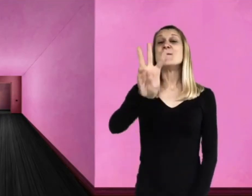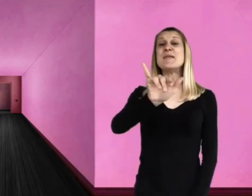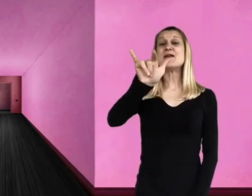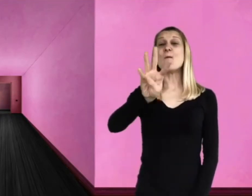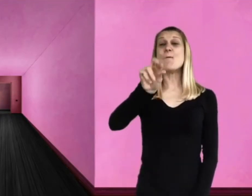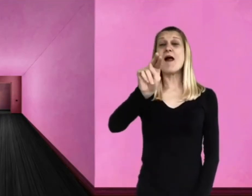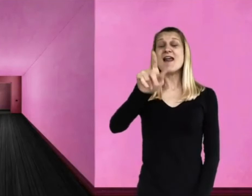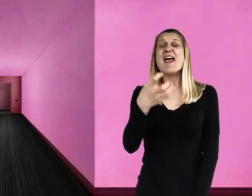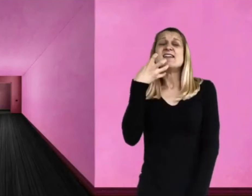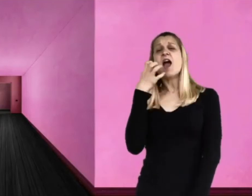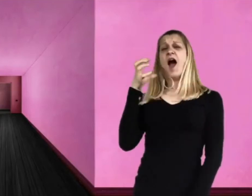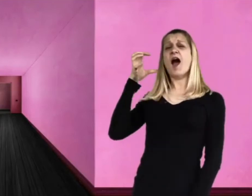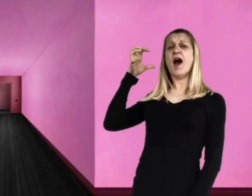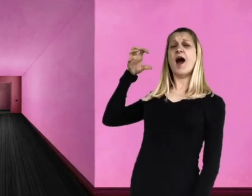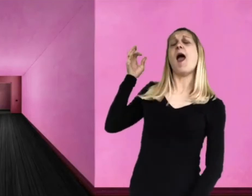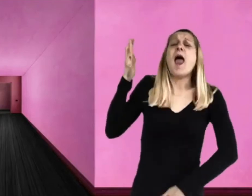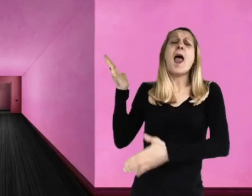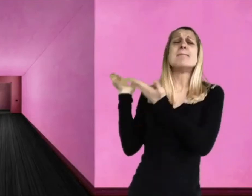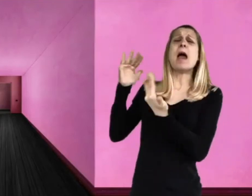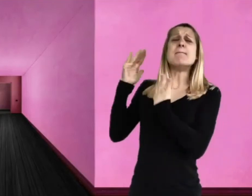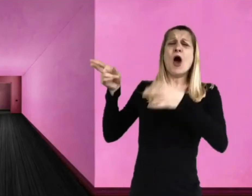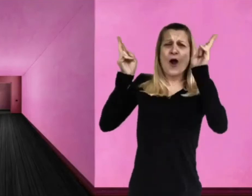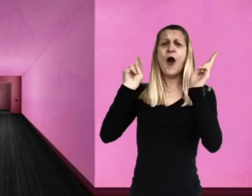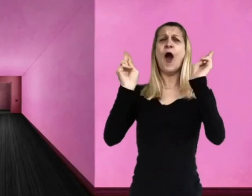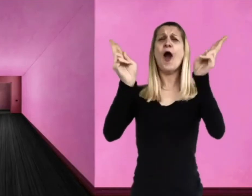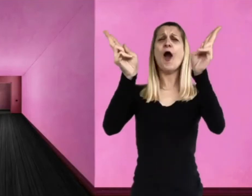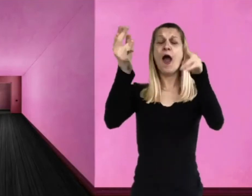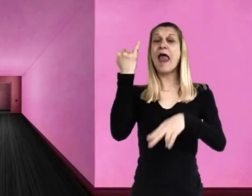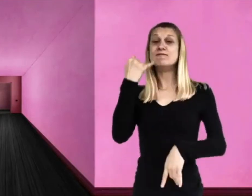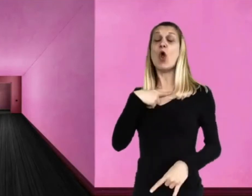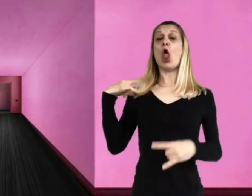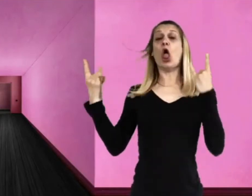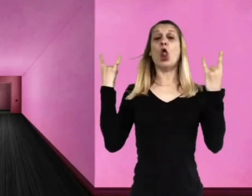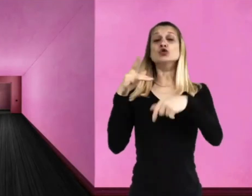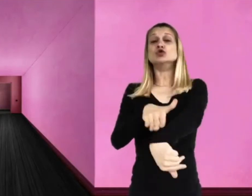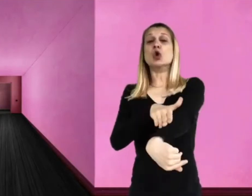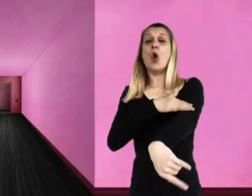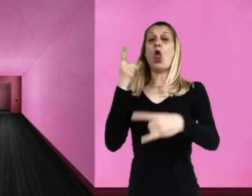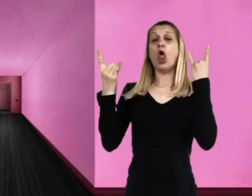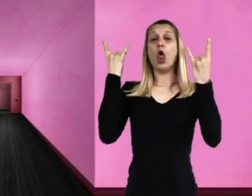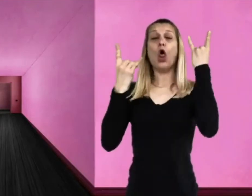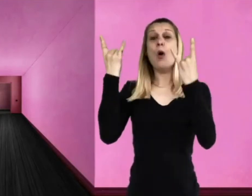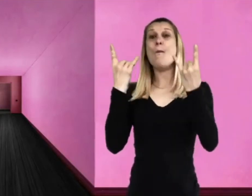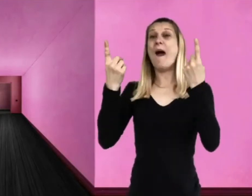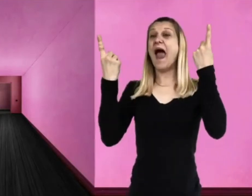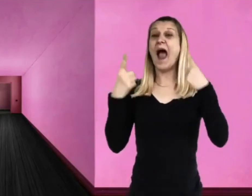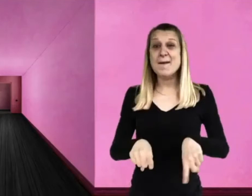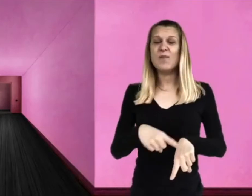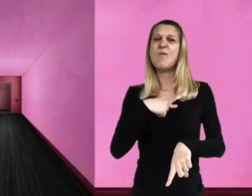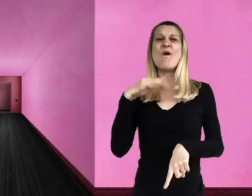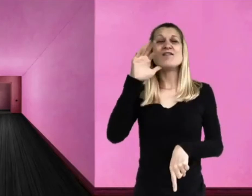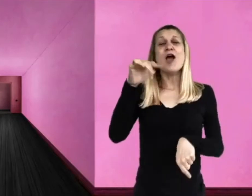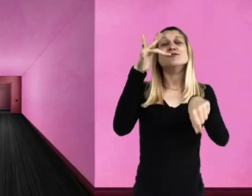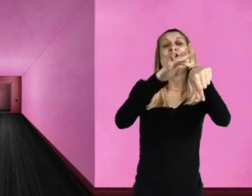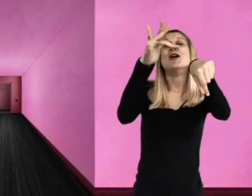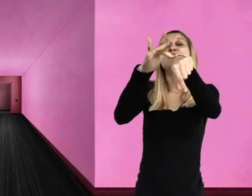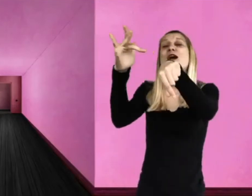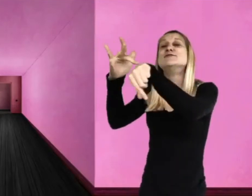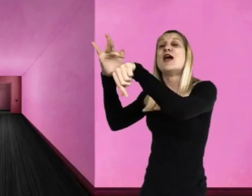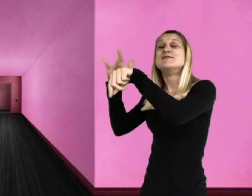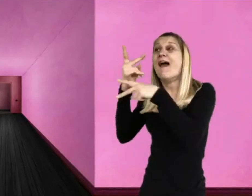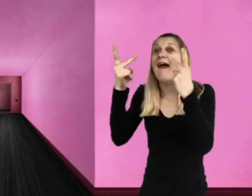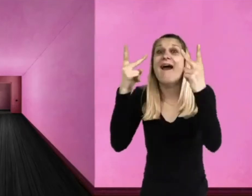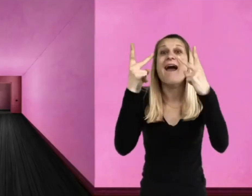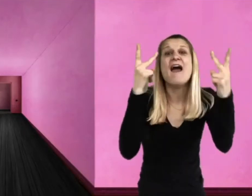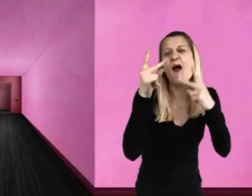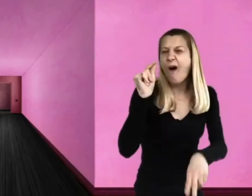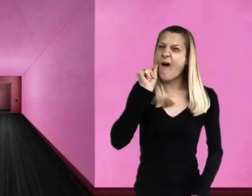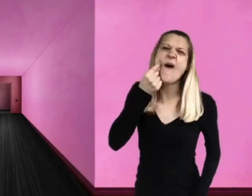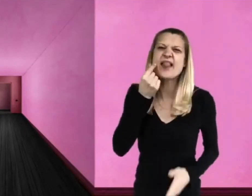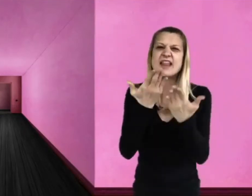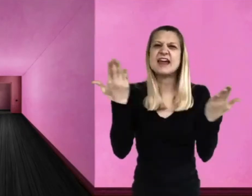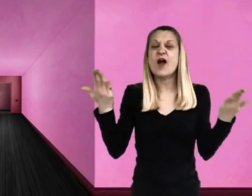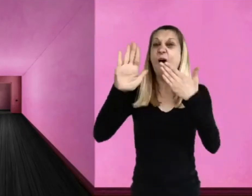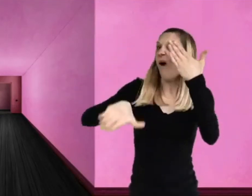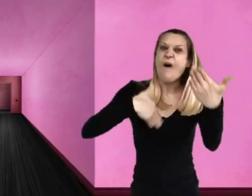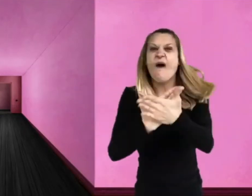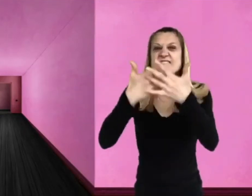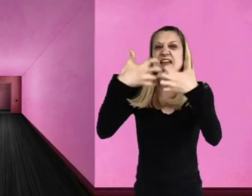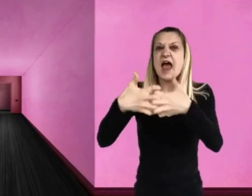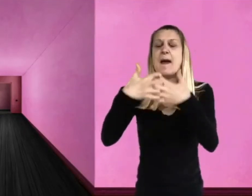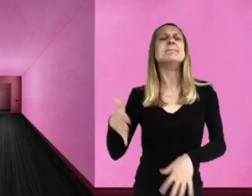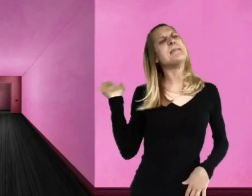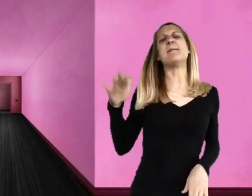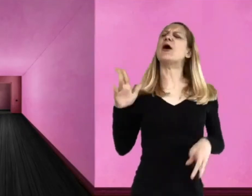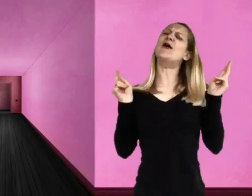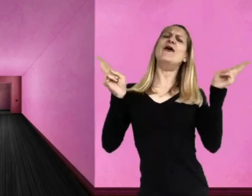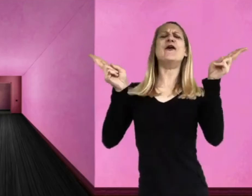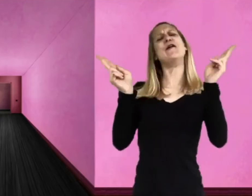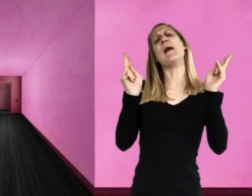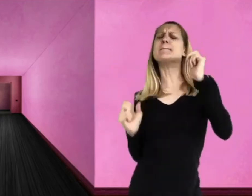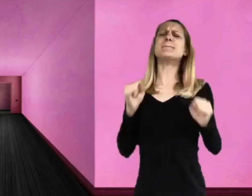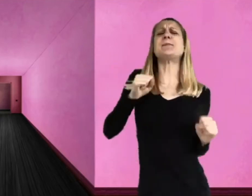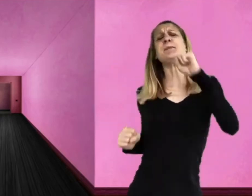"Come on!" cried Mr Wonka. "Get a move on, please! We’ll never get round today if you dawdle like this! We'll never get to see many cool stuff! Hurry!"